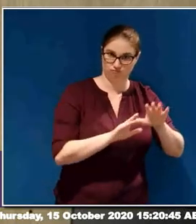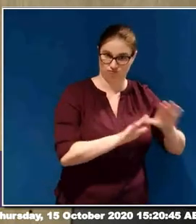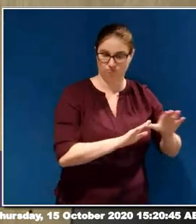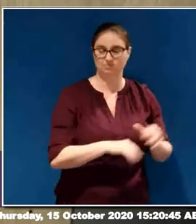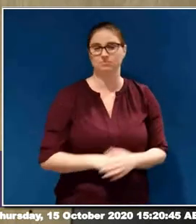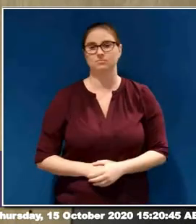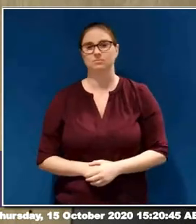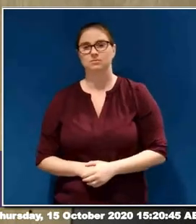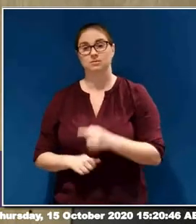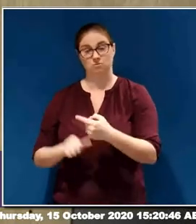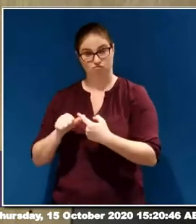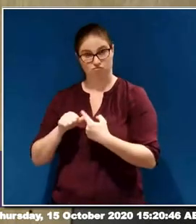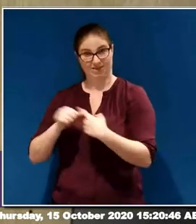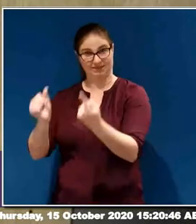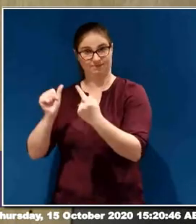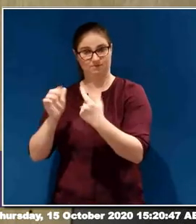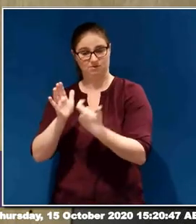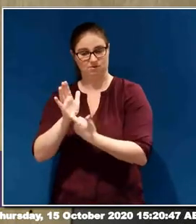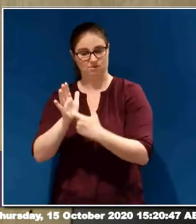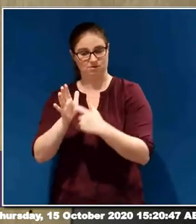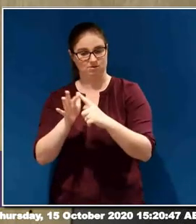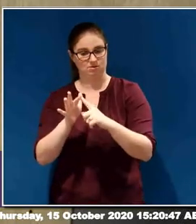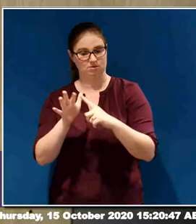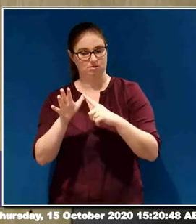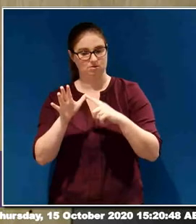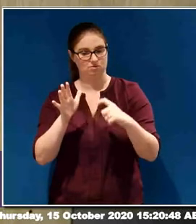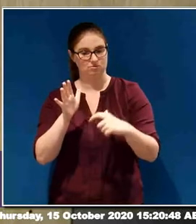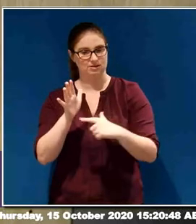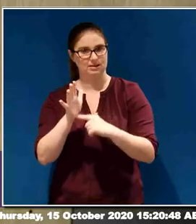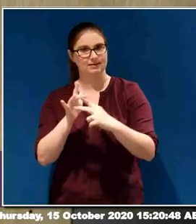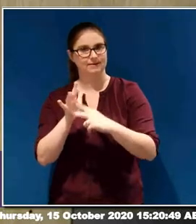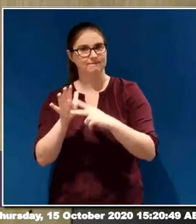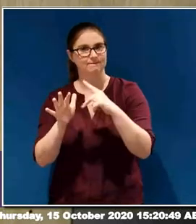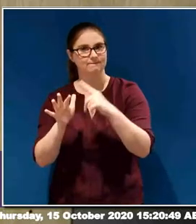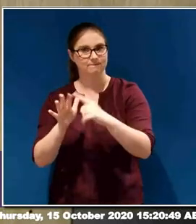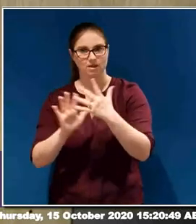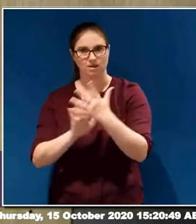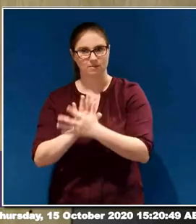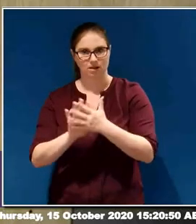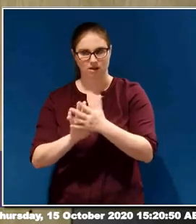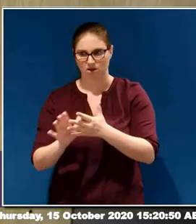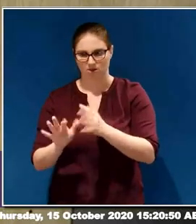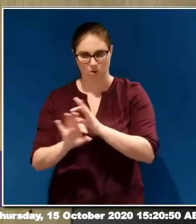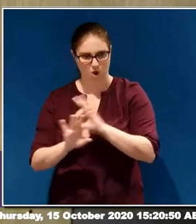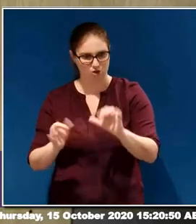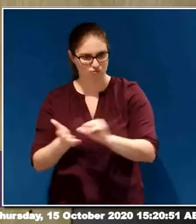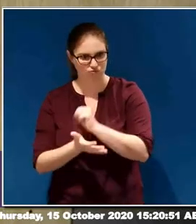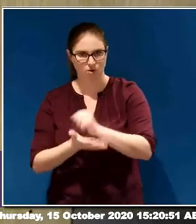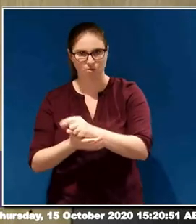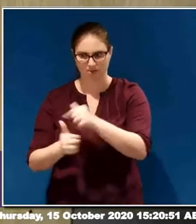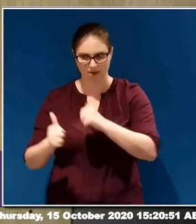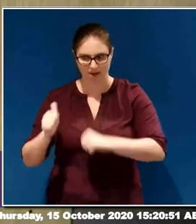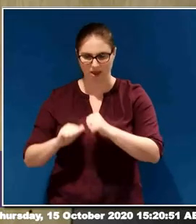isn't effective and that happens when a situation is allowed to get out of control